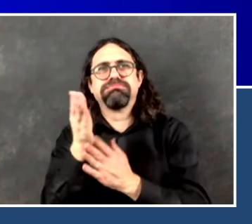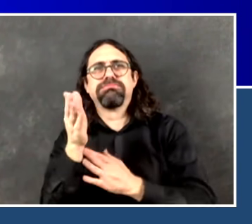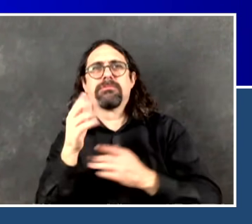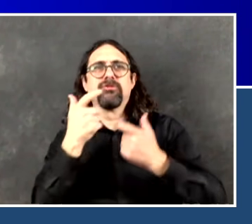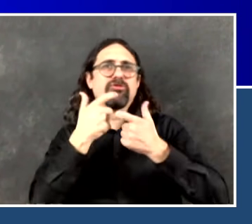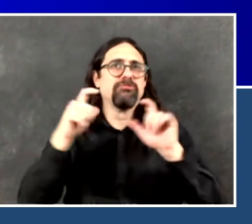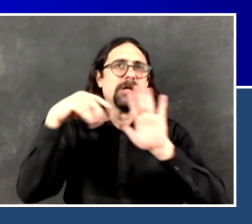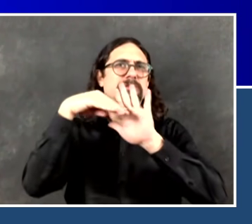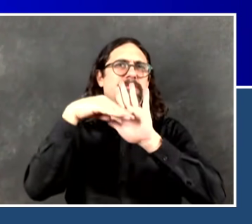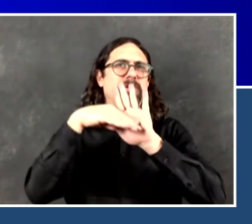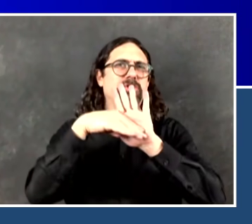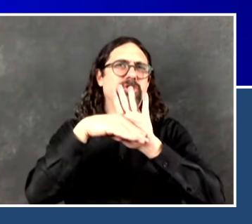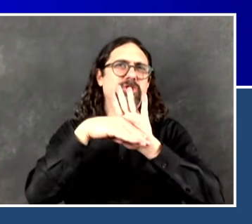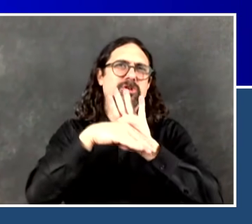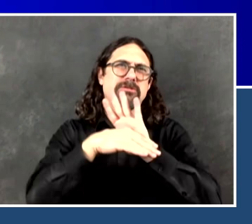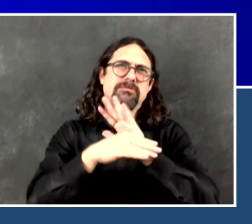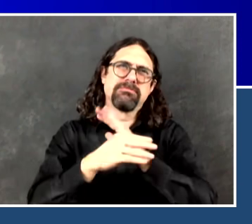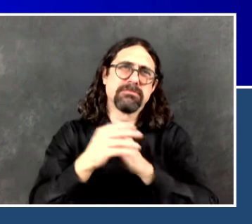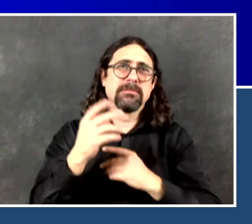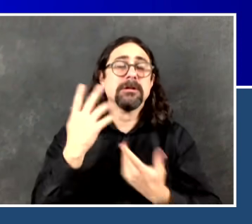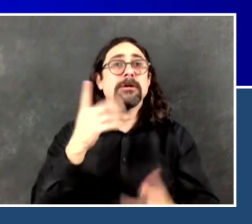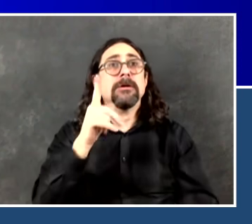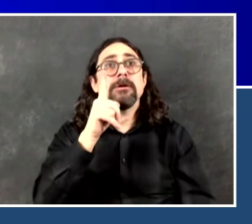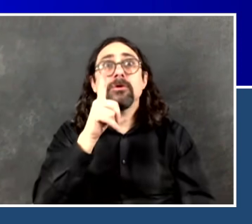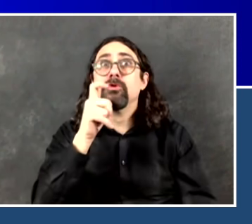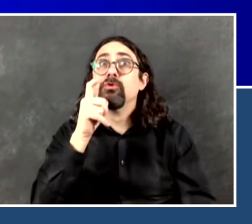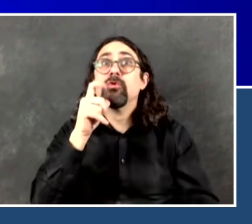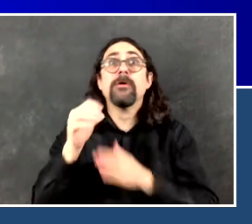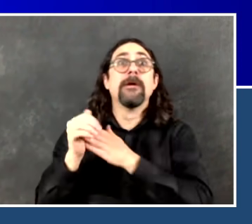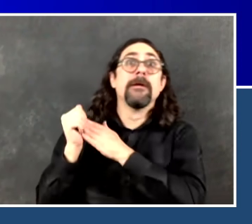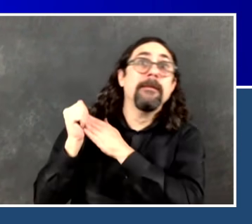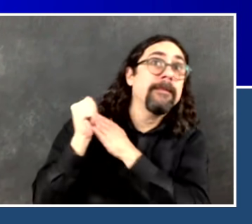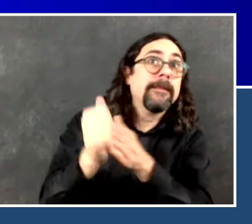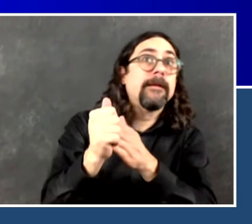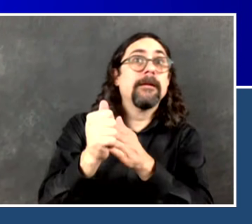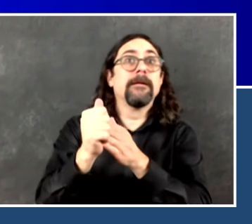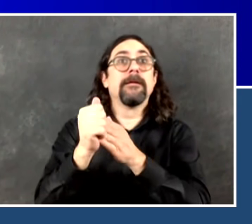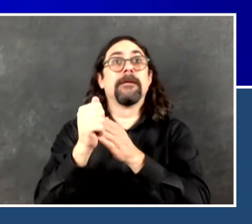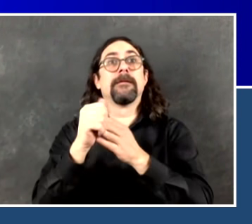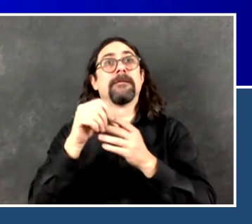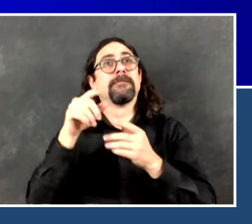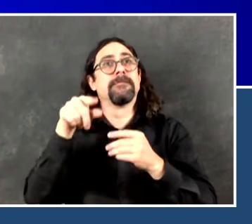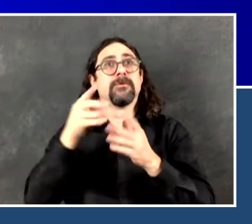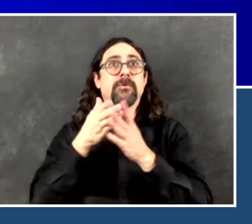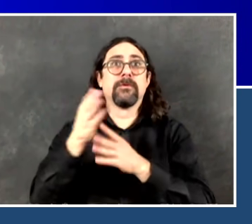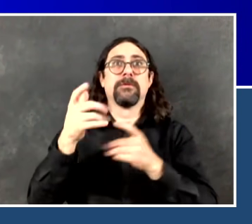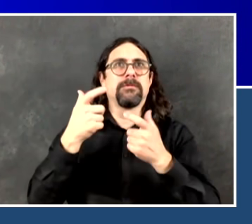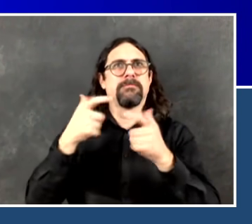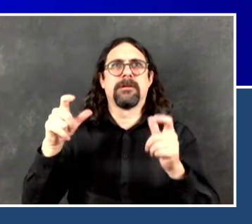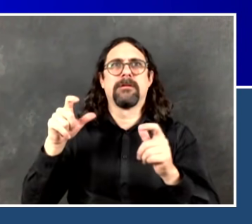THROUGH THE GREAT DEPRESSION. IT WAS VERY MUCH TOUG LEER ATNE WYO RERKS LIKE FRANKLIN